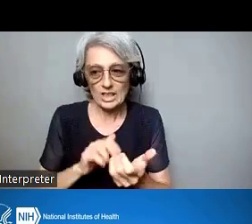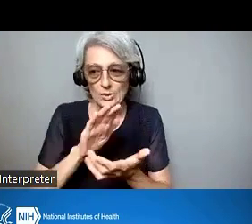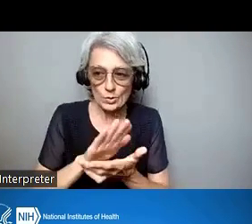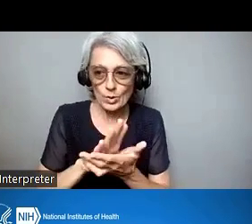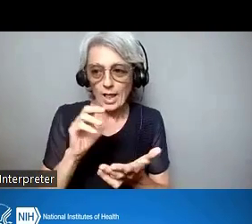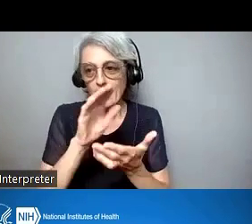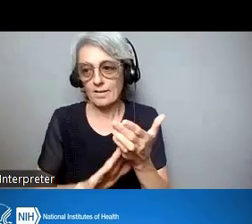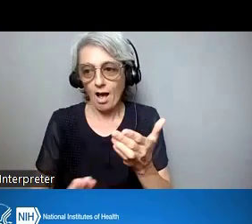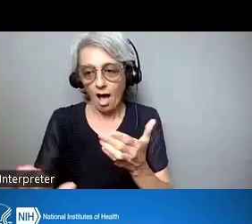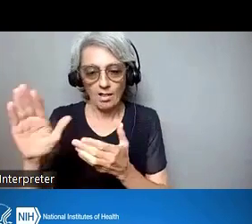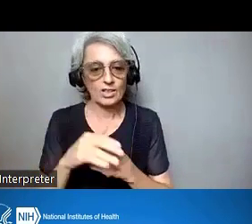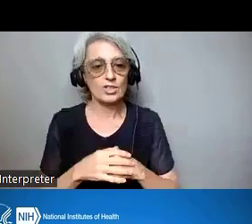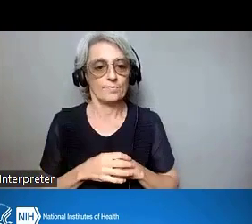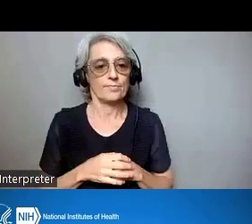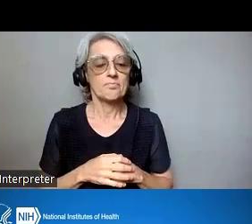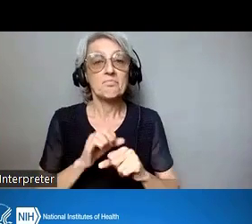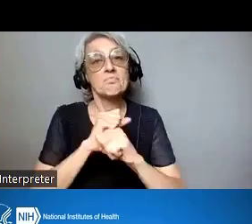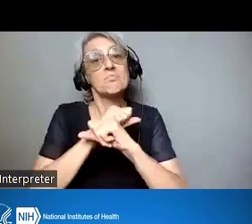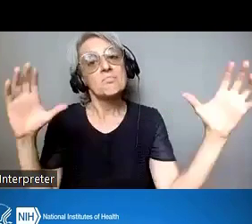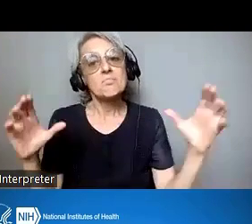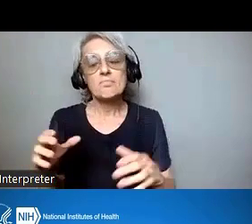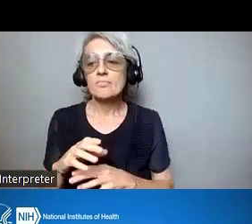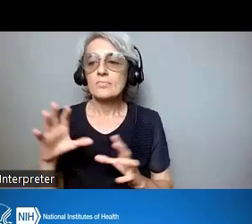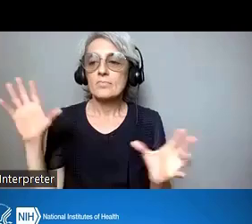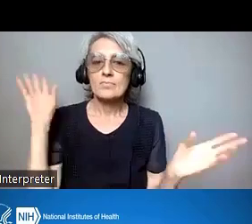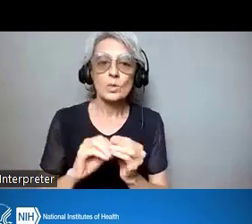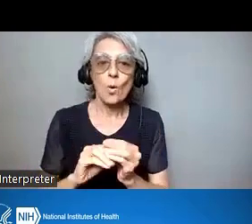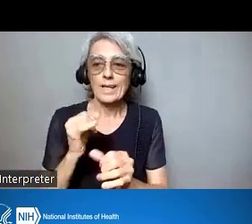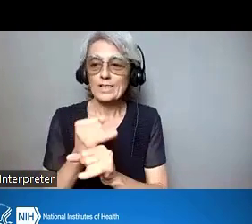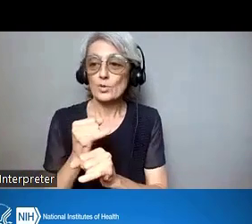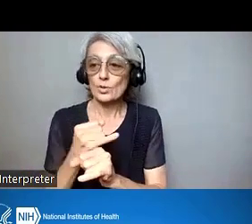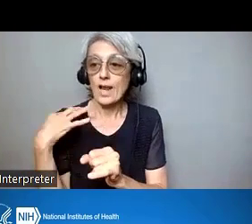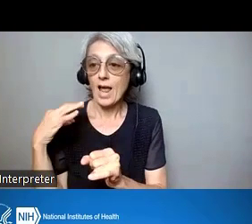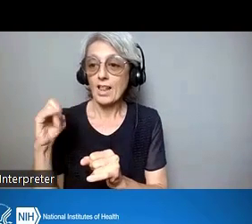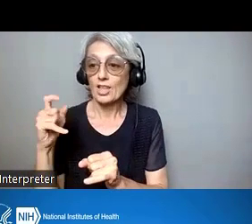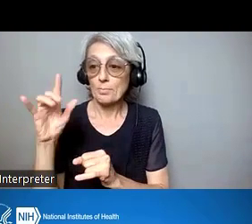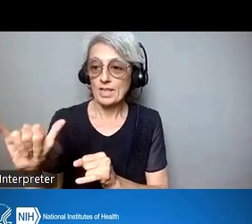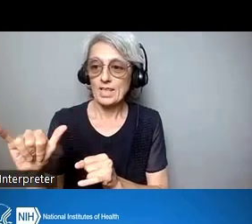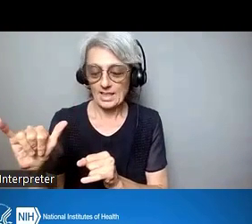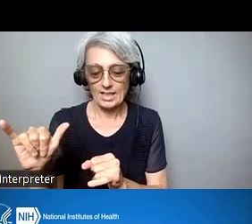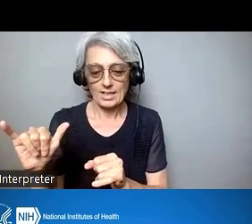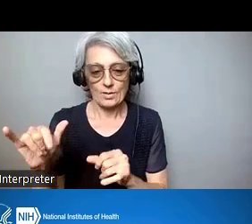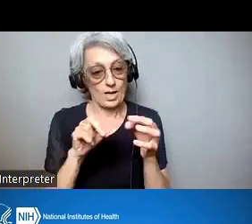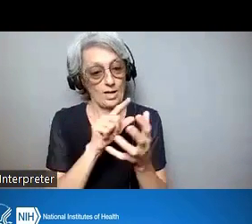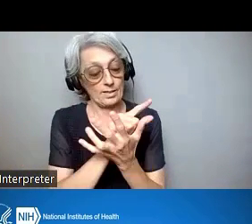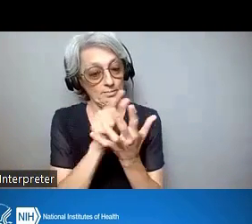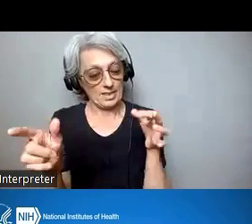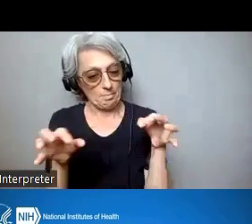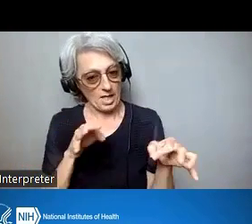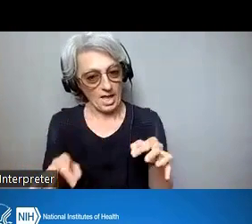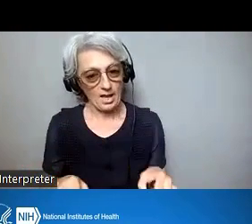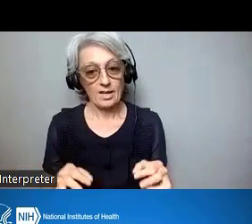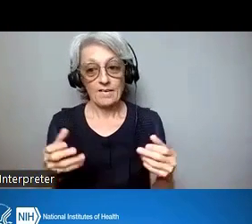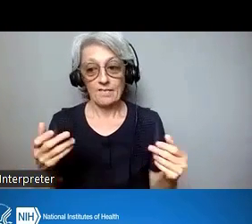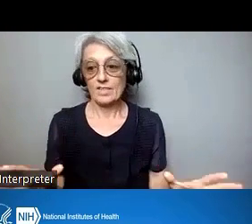Let's think about institutional eligibility as I walk through this slide. After that, I will ask the audience to respond to a poll question.